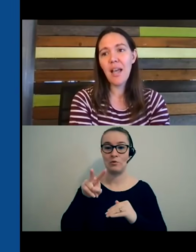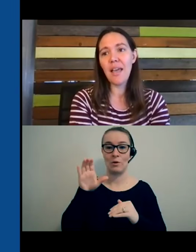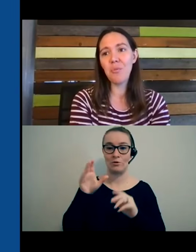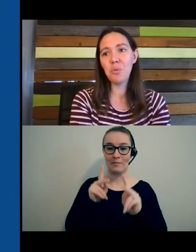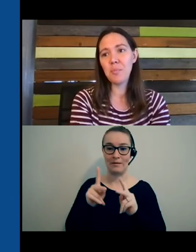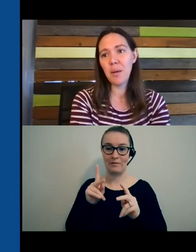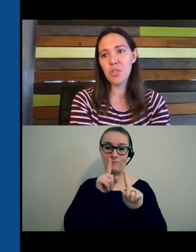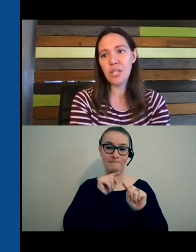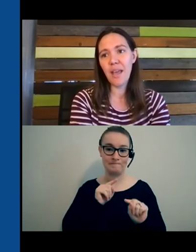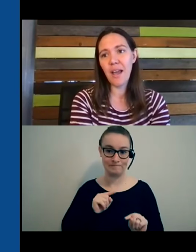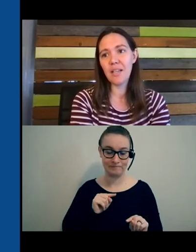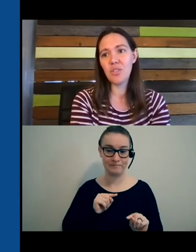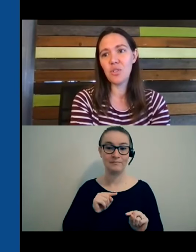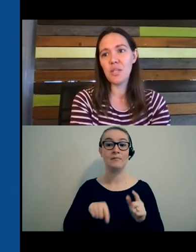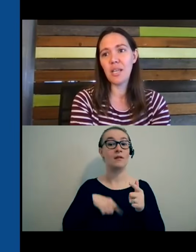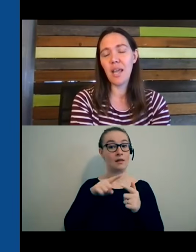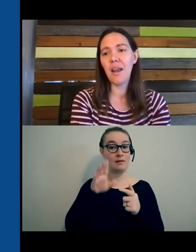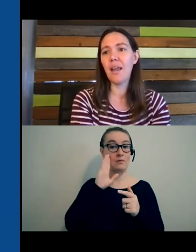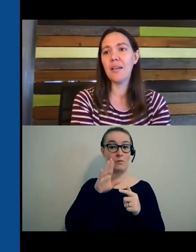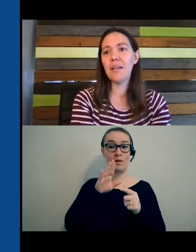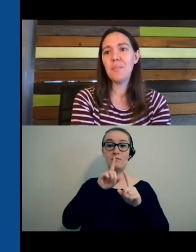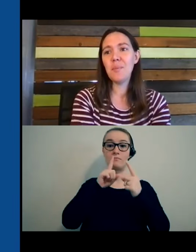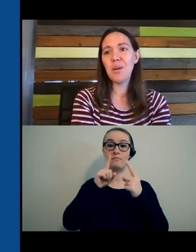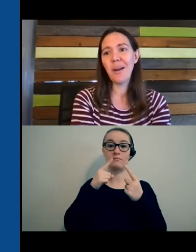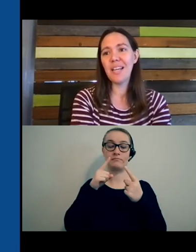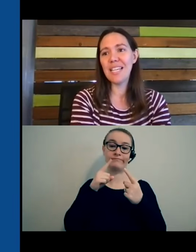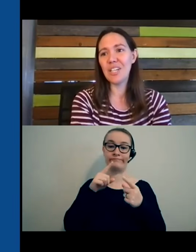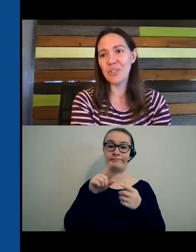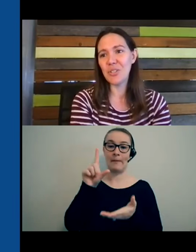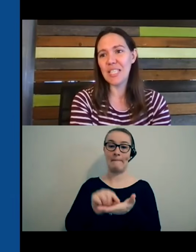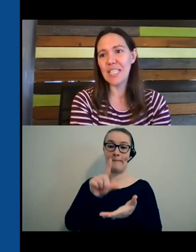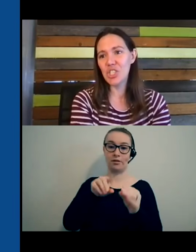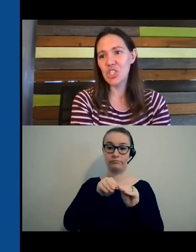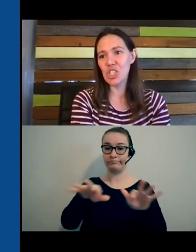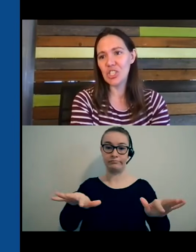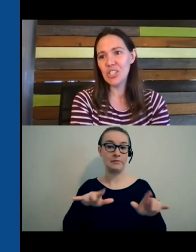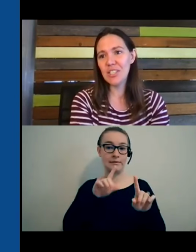and then we'll be publishing that and doing a Meetup on it early next year.